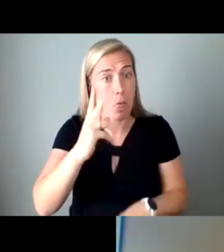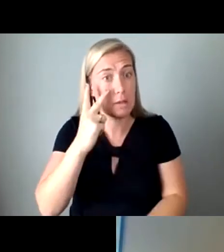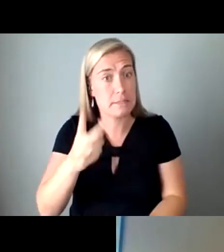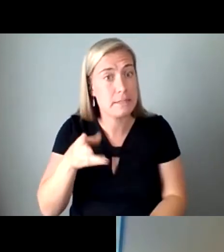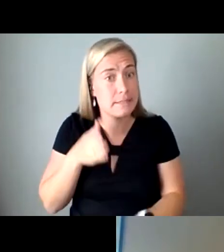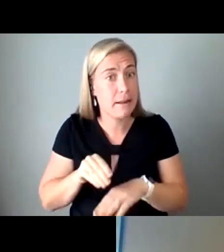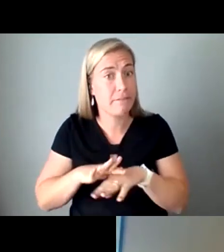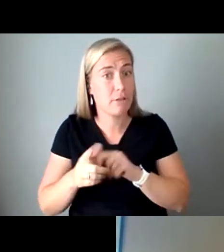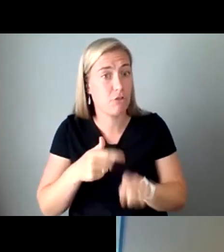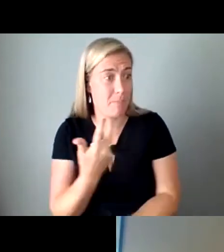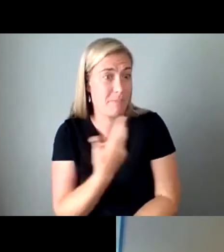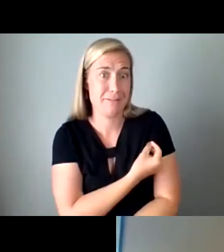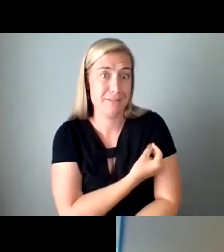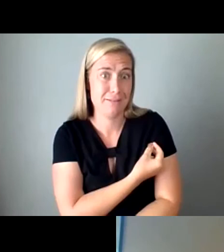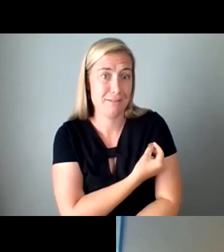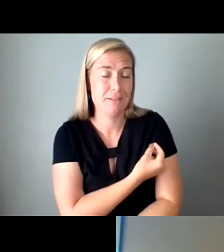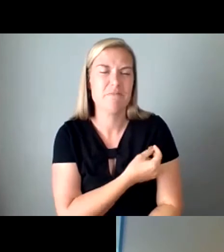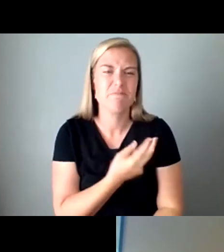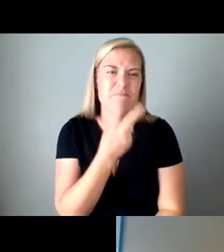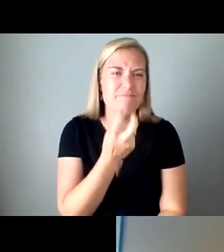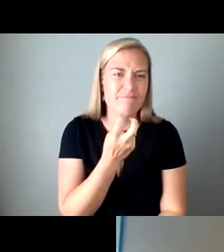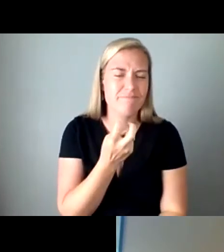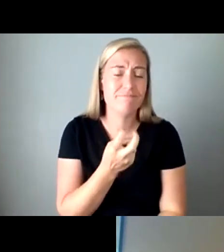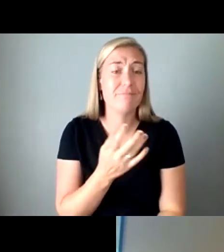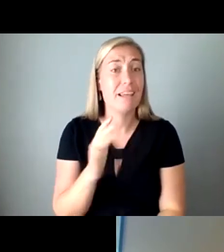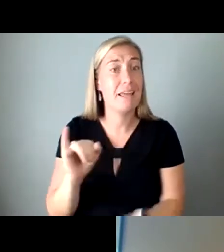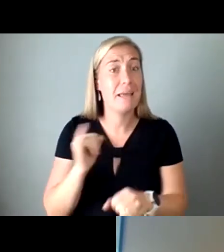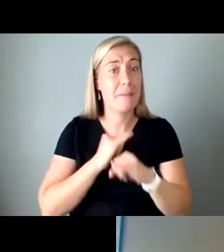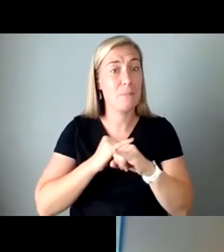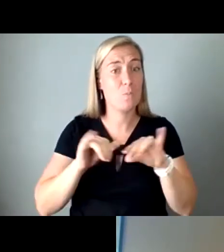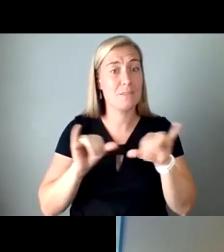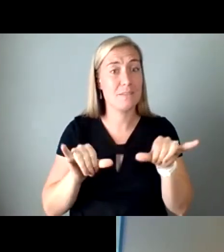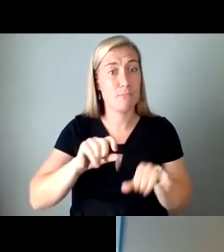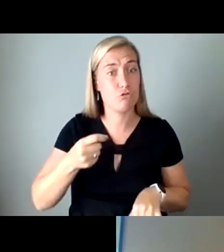you were vaccinated. Because once that immune system has been turned on, the training occurs,